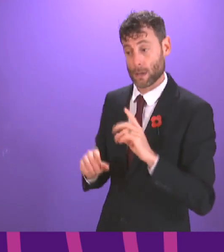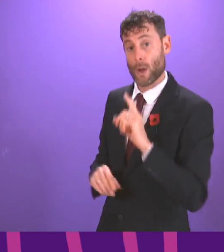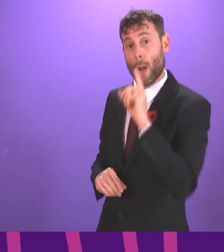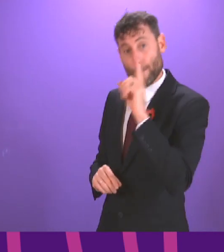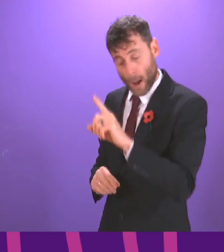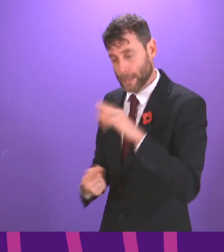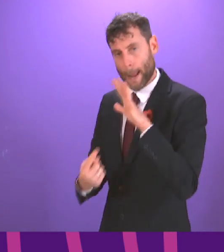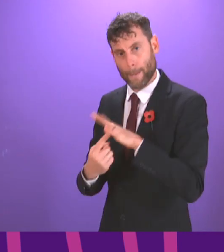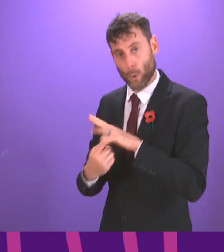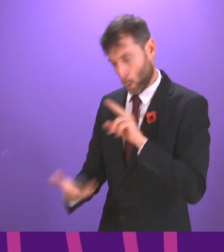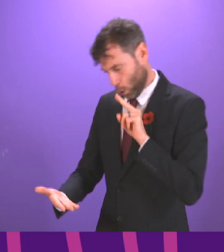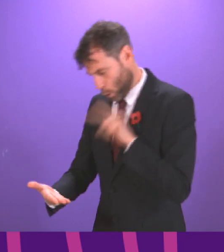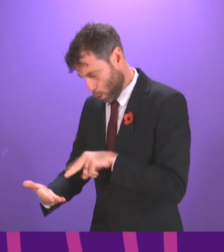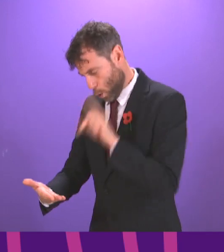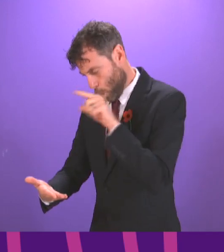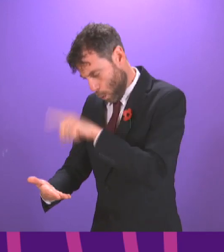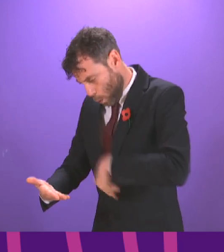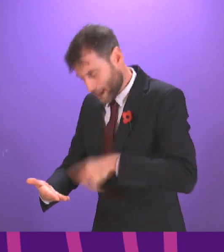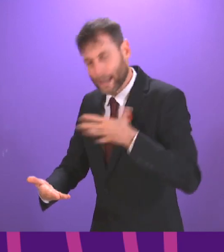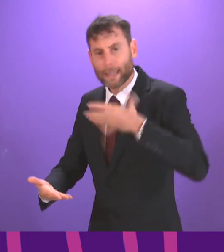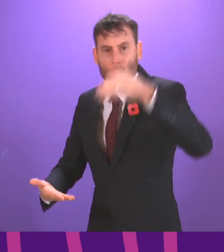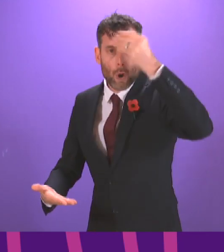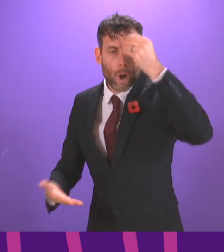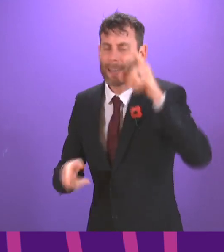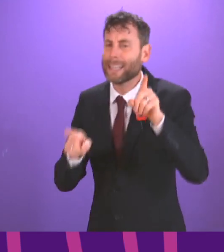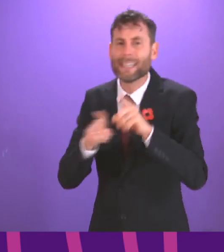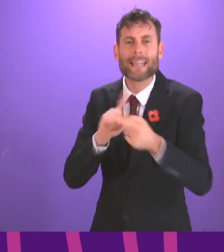and take the actions that are necessary, just as we did back in April, when, in light of